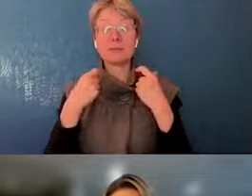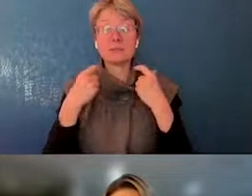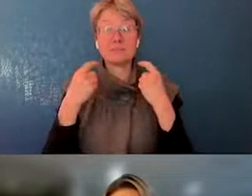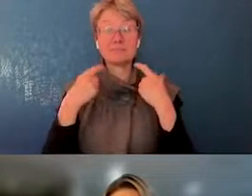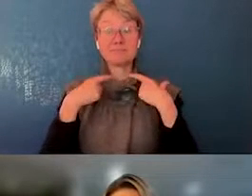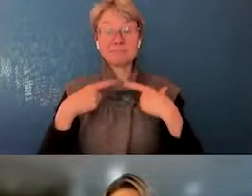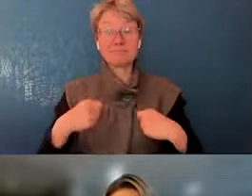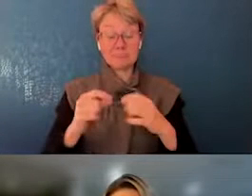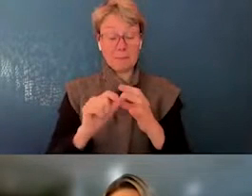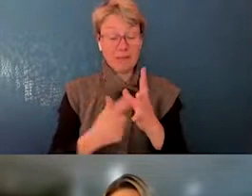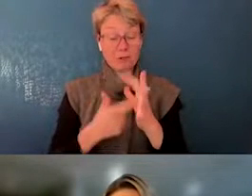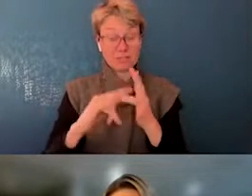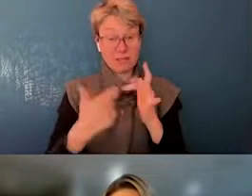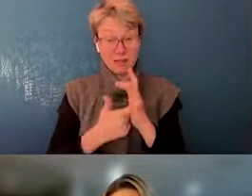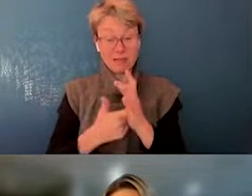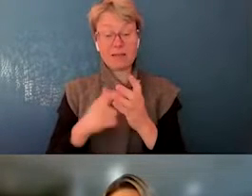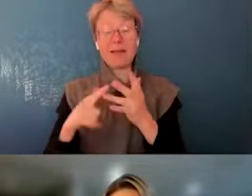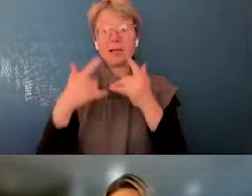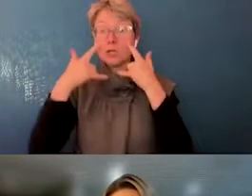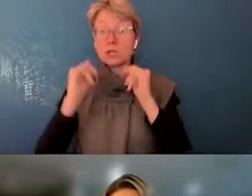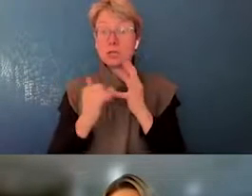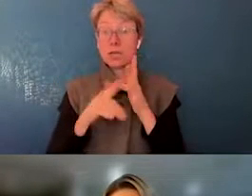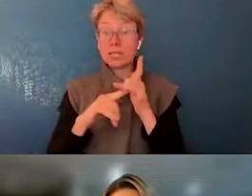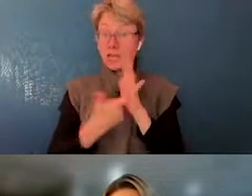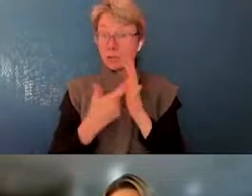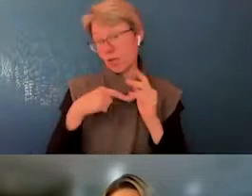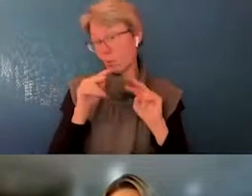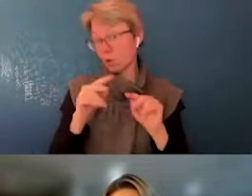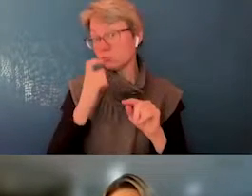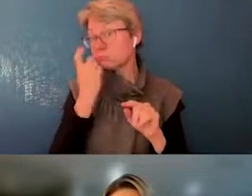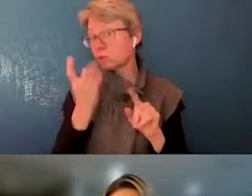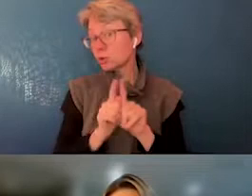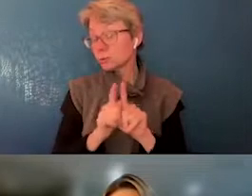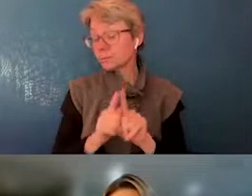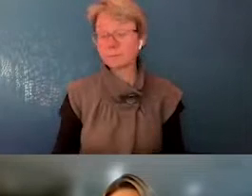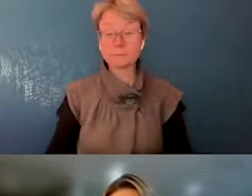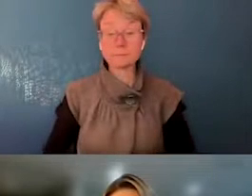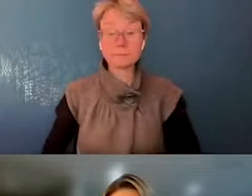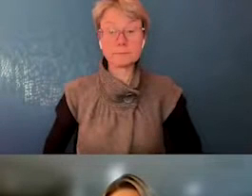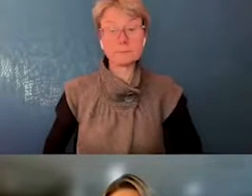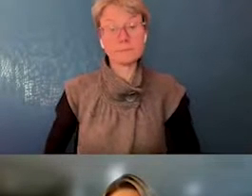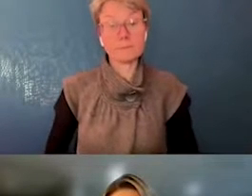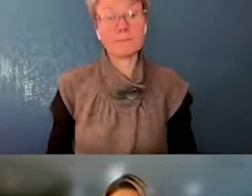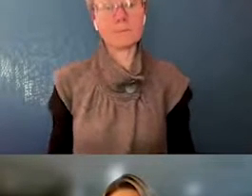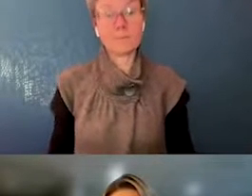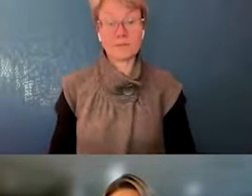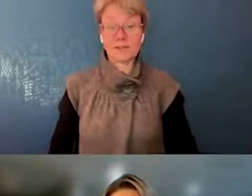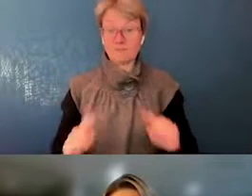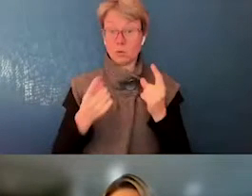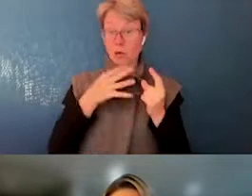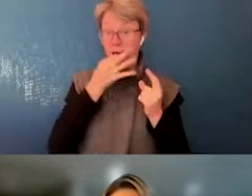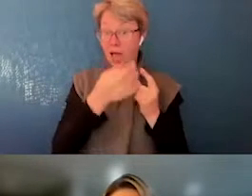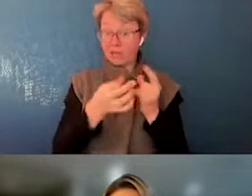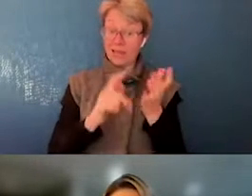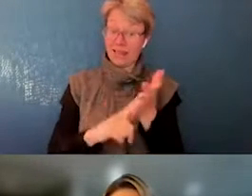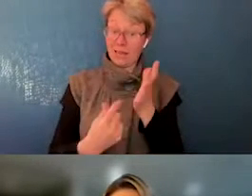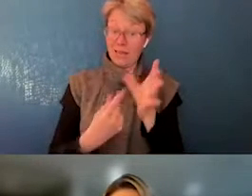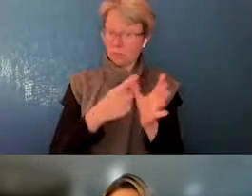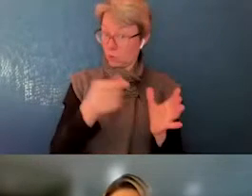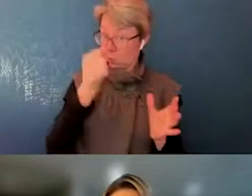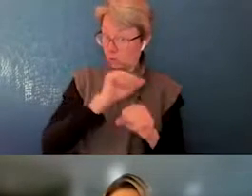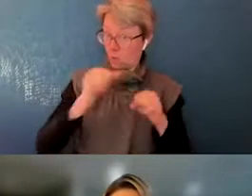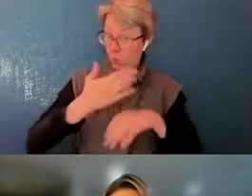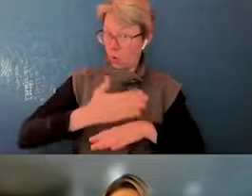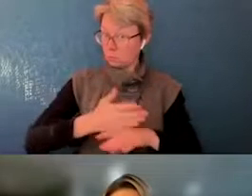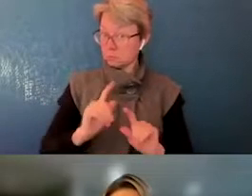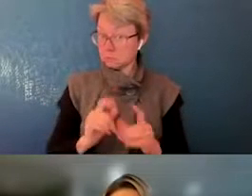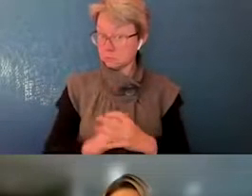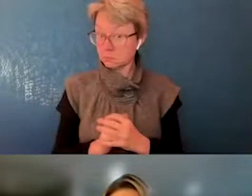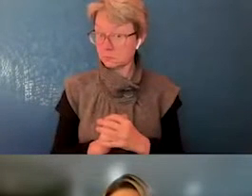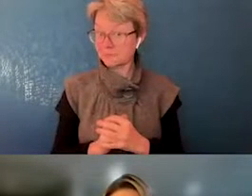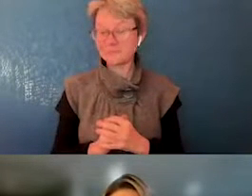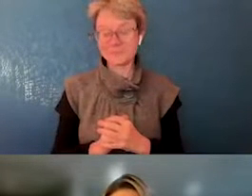interested okay so do you know what legal uh the work that legal aid does um this panel is um here